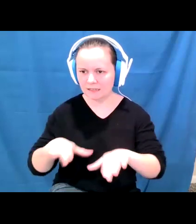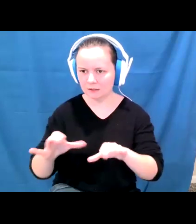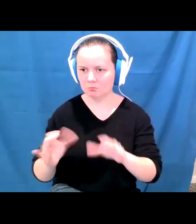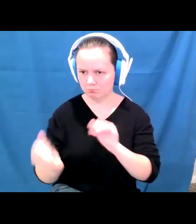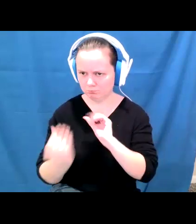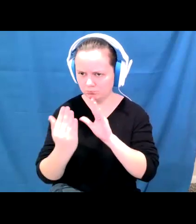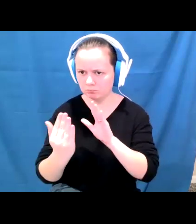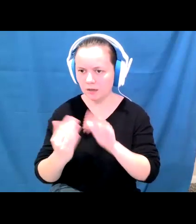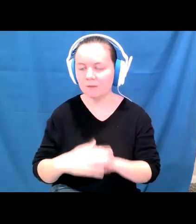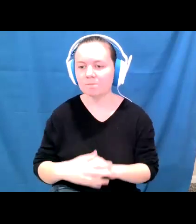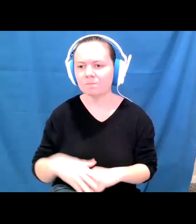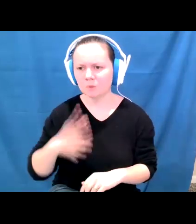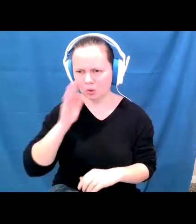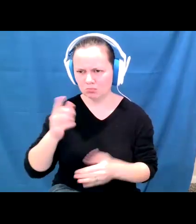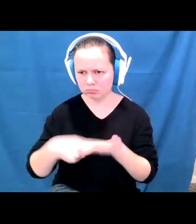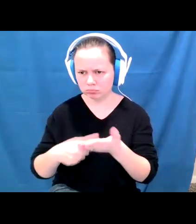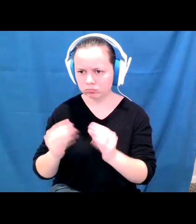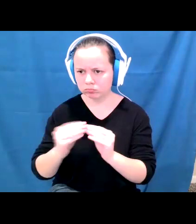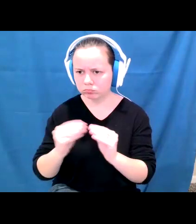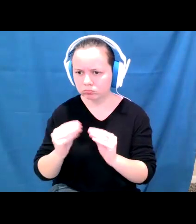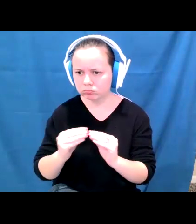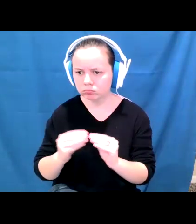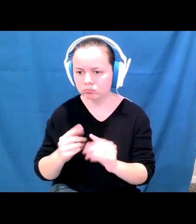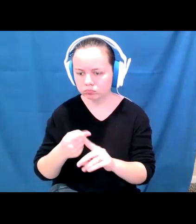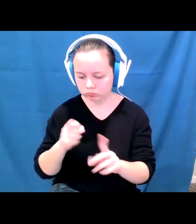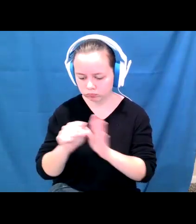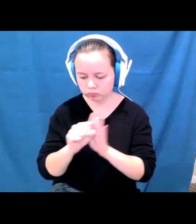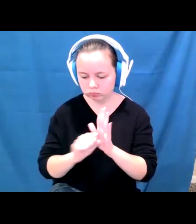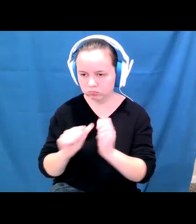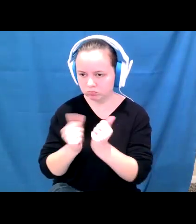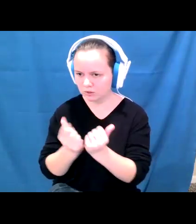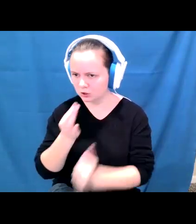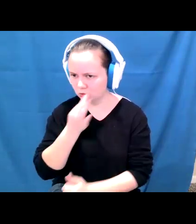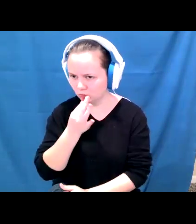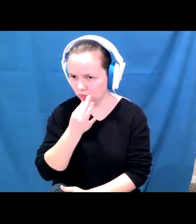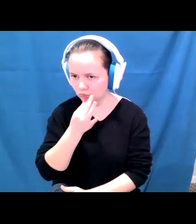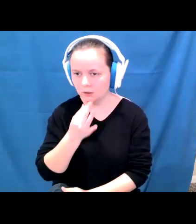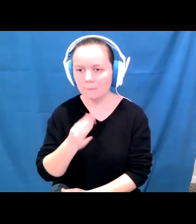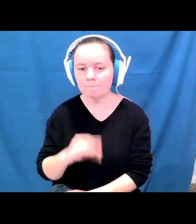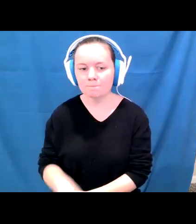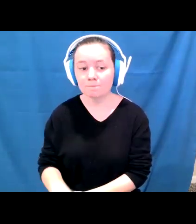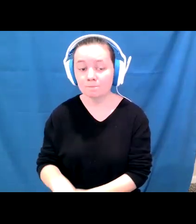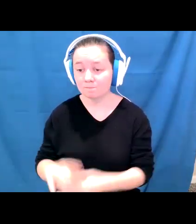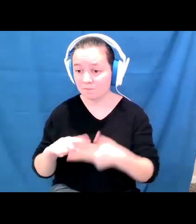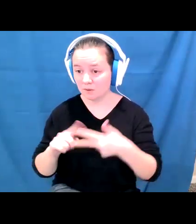And you'll hear more about that from the state associations in a minute. The third is really the greatest